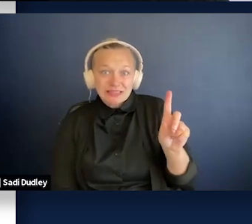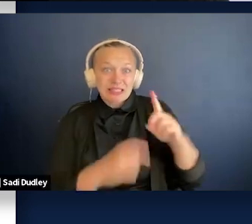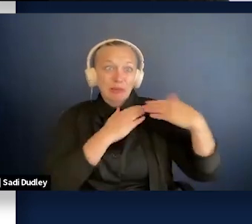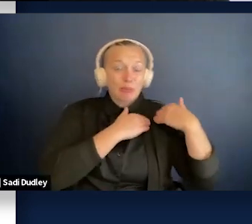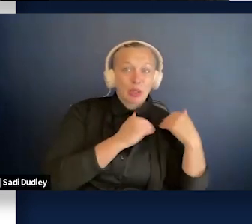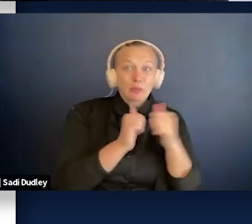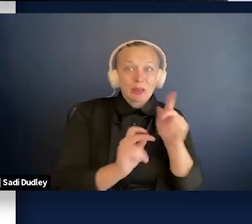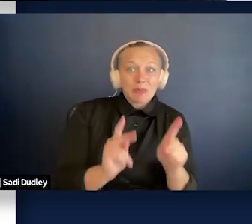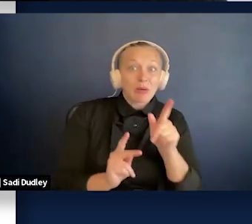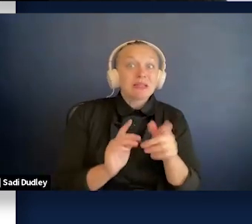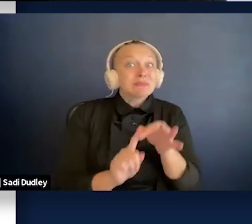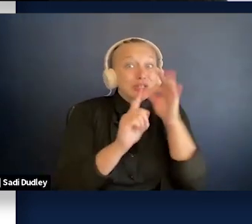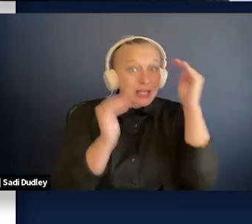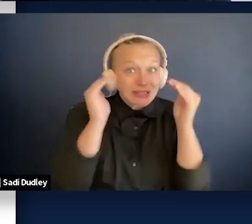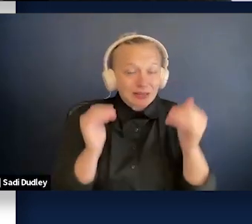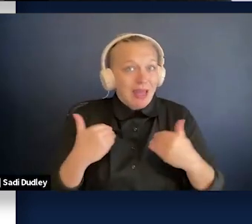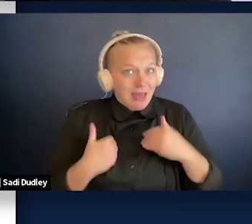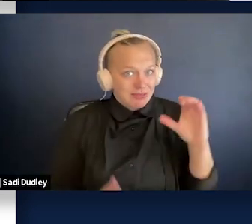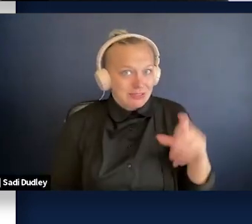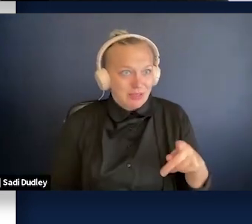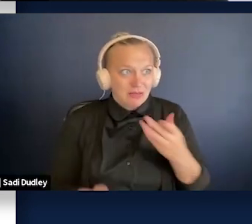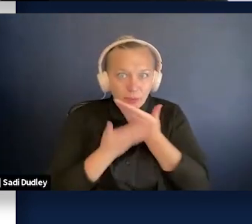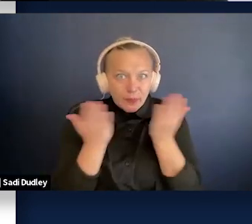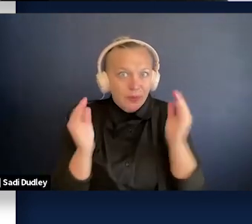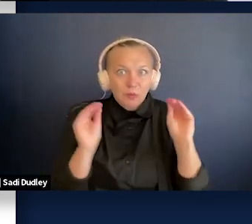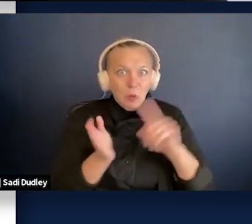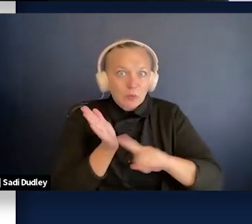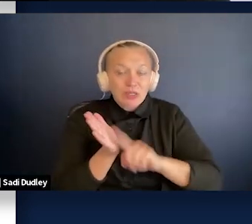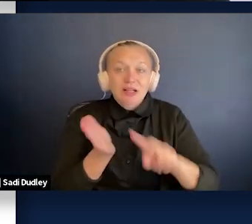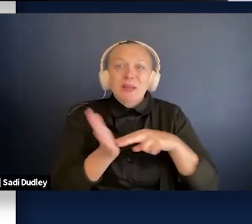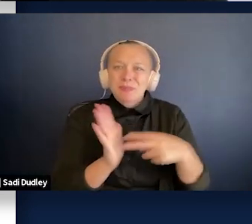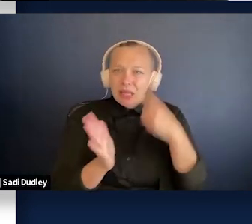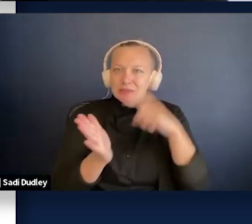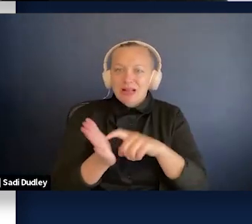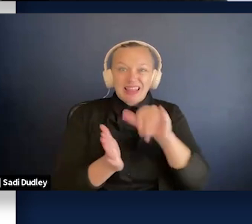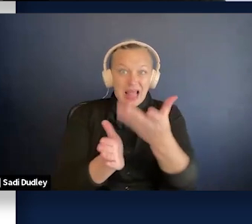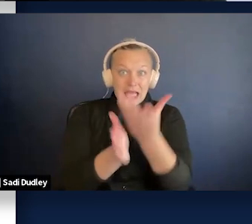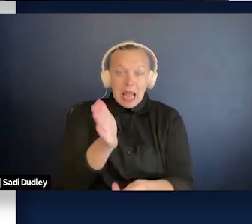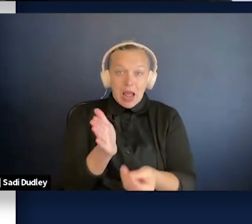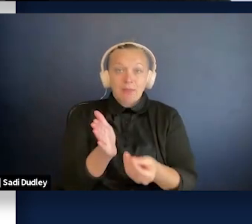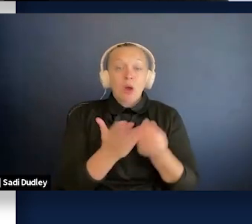Now, I'm eager to begin filling this gap, because I suspect that waiting until 50 years of age.